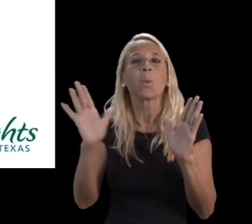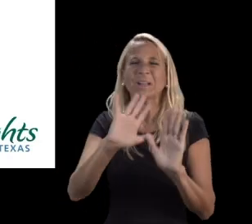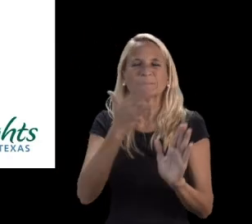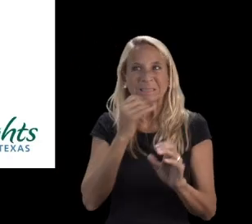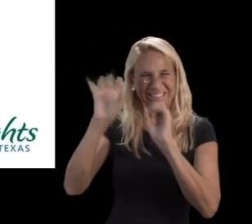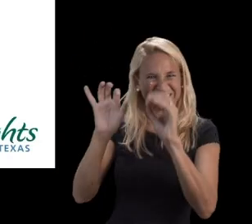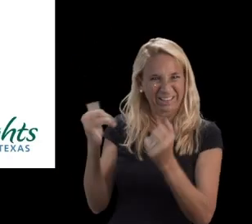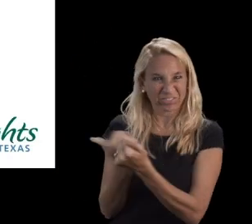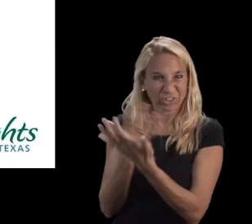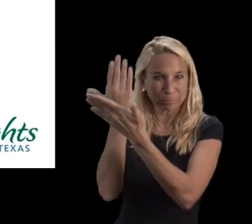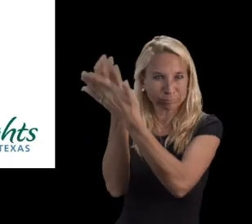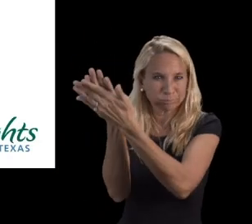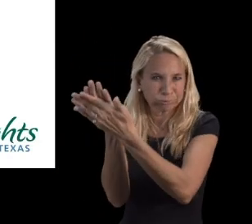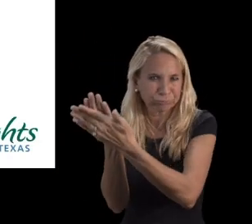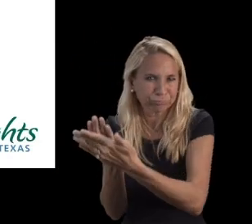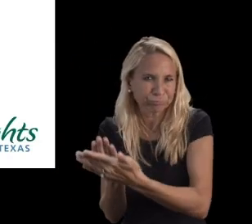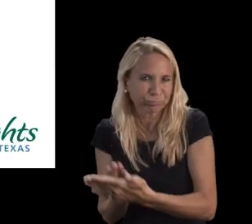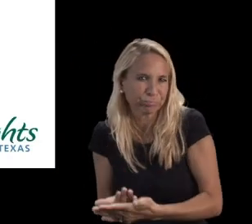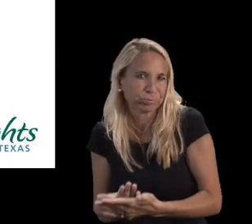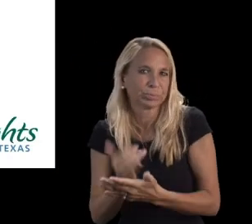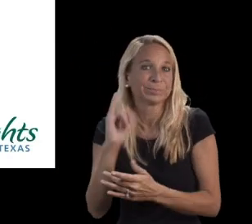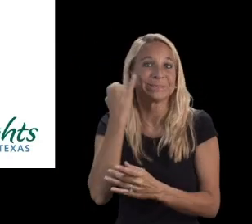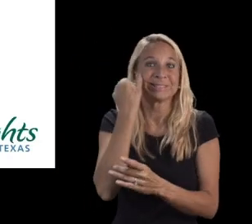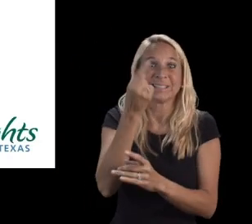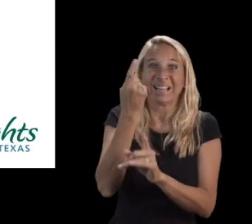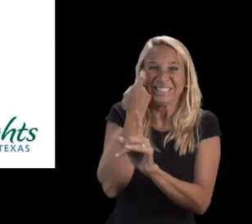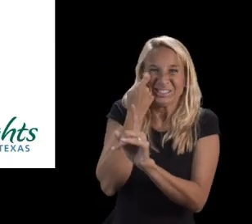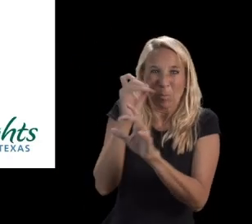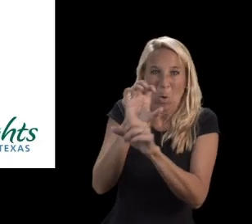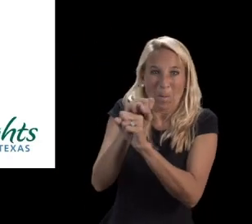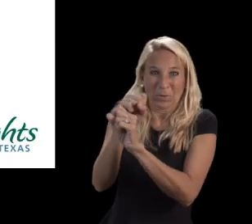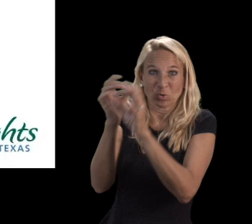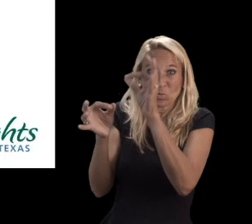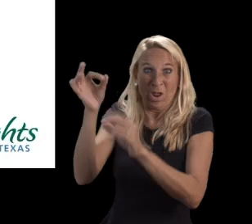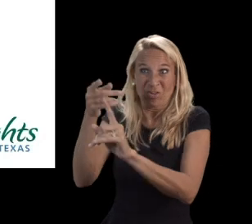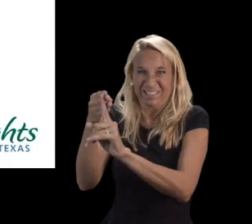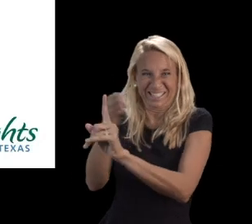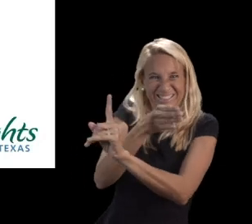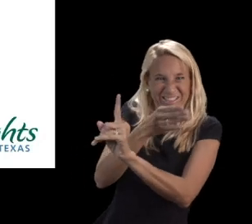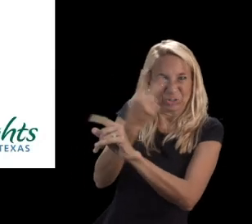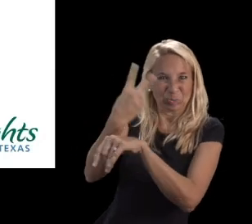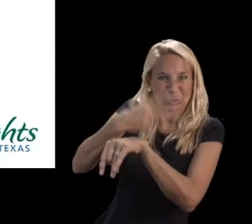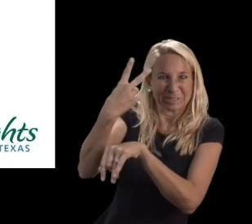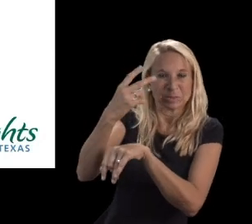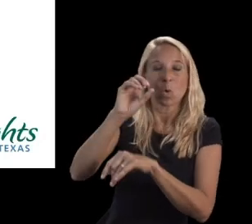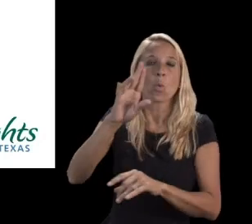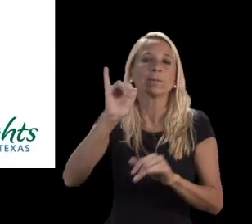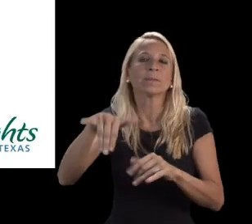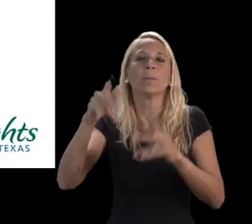So if you've had a recent appointment two days before the fair hearing or